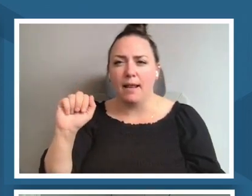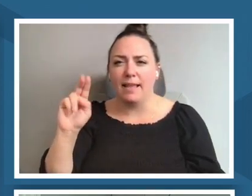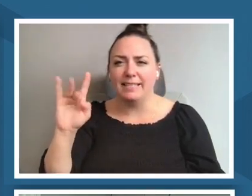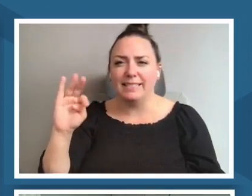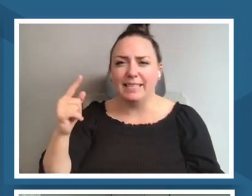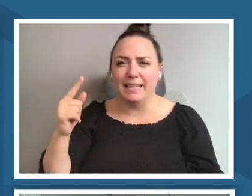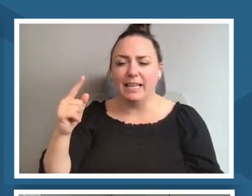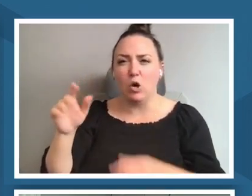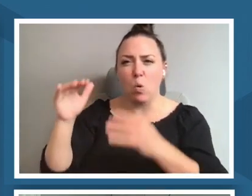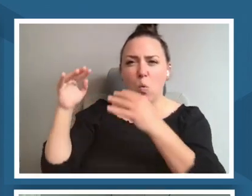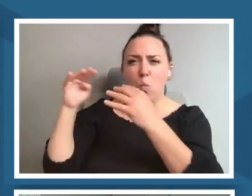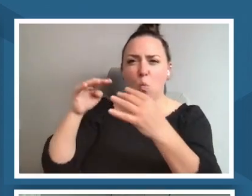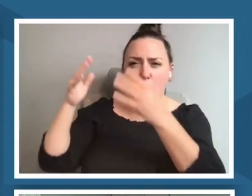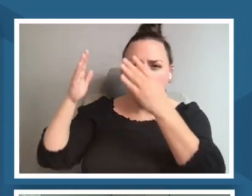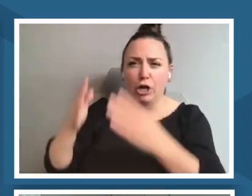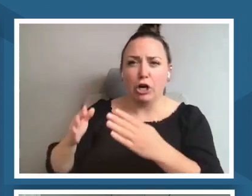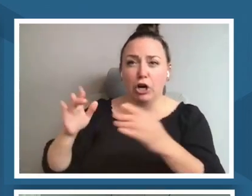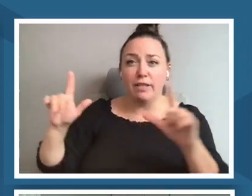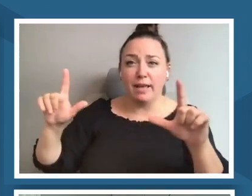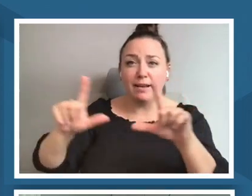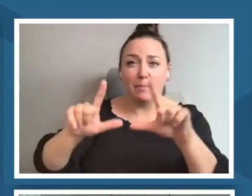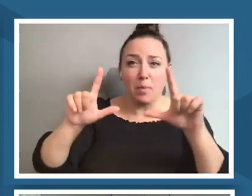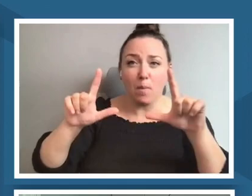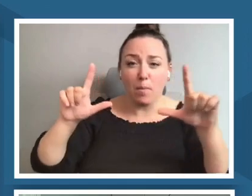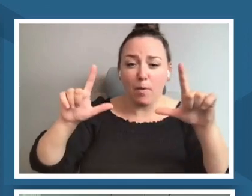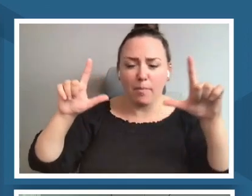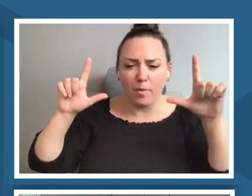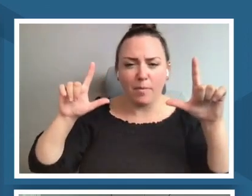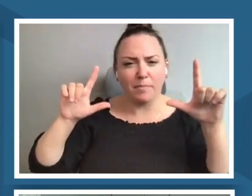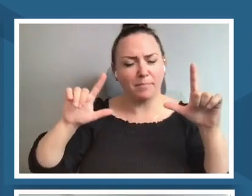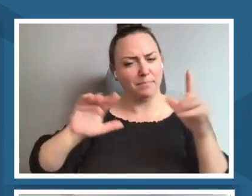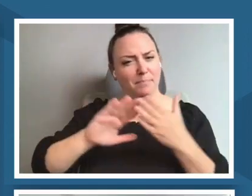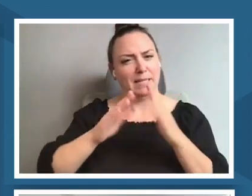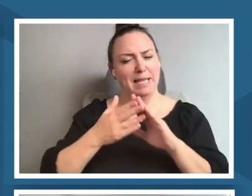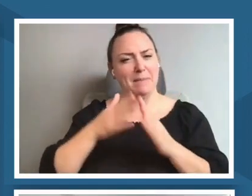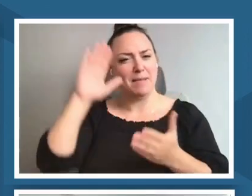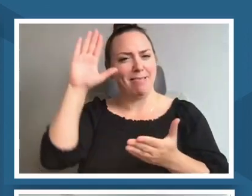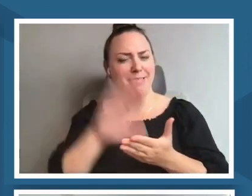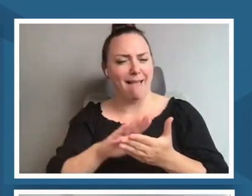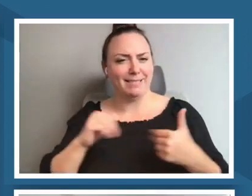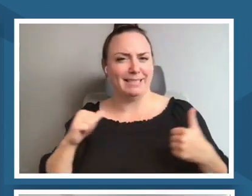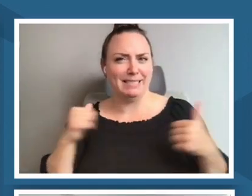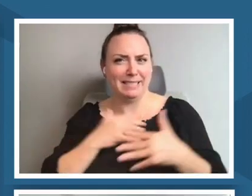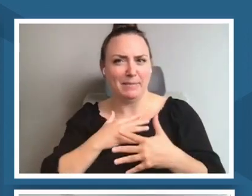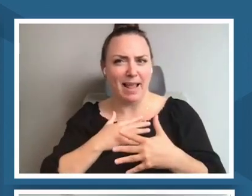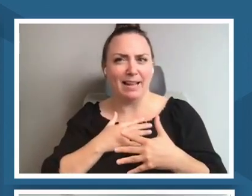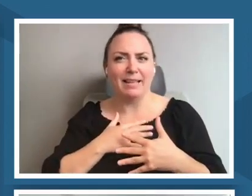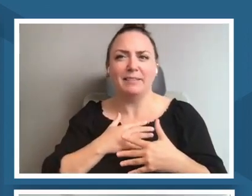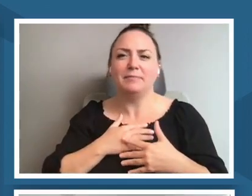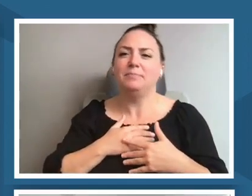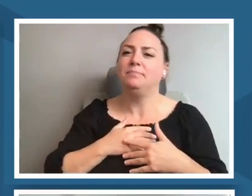closer so it became less intimidating